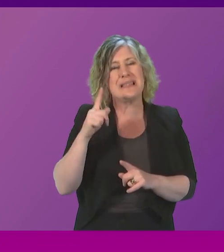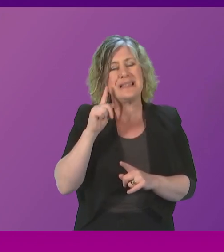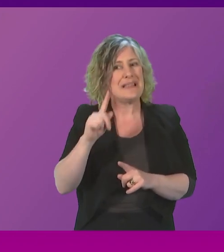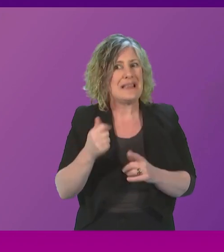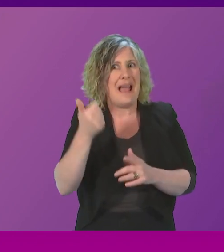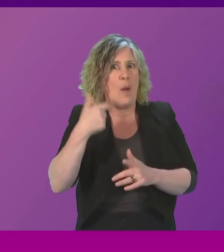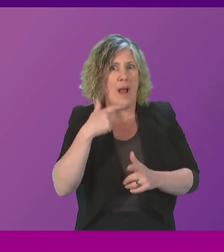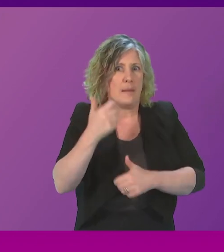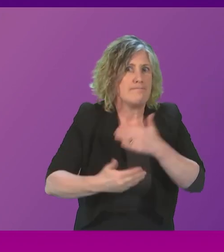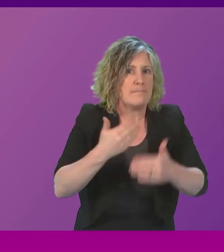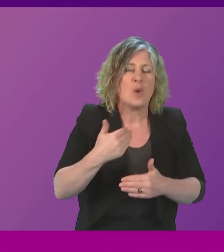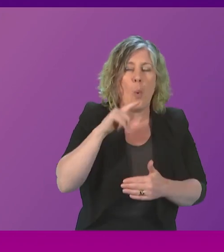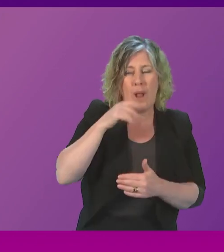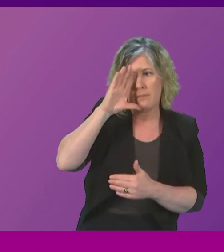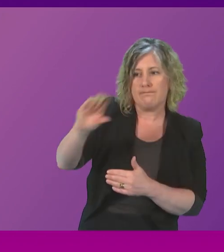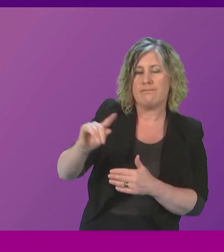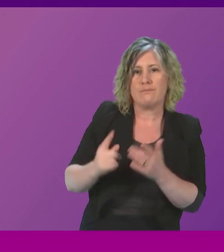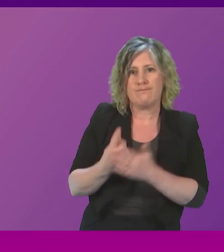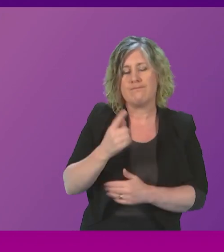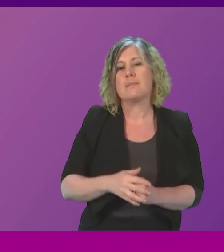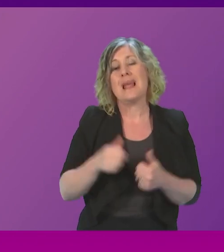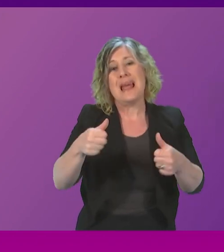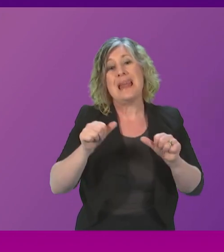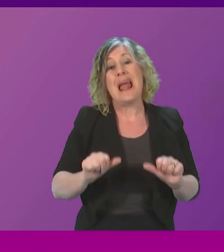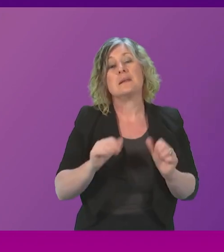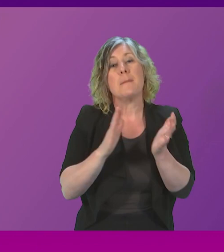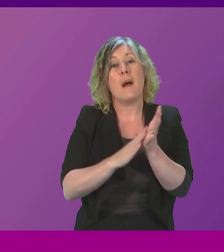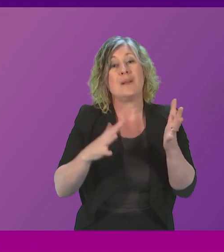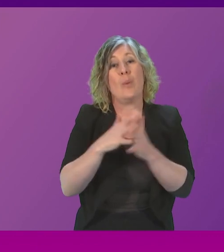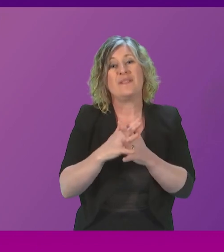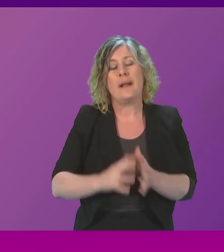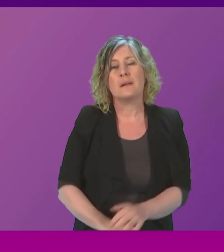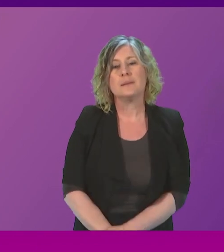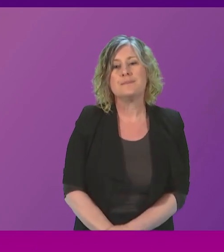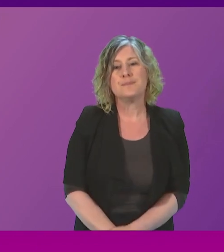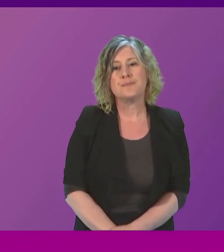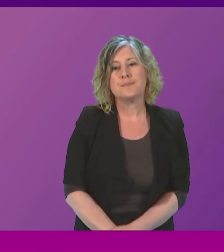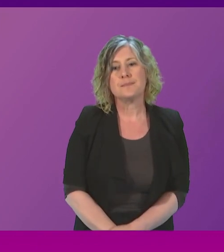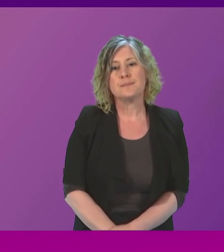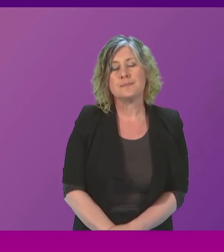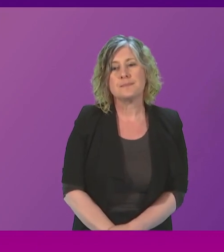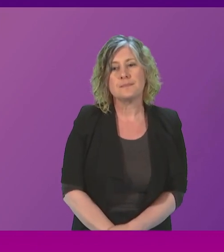Rachael Hamilton is right to highlight that issue, and I will write to her with an update.